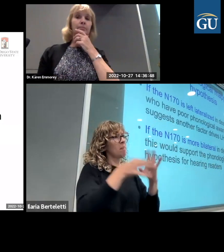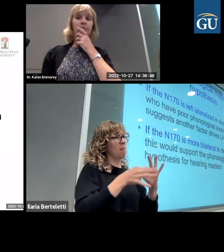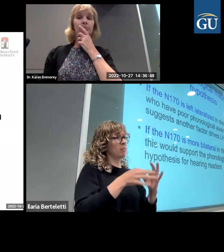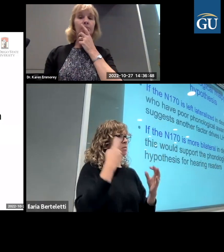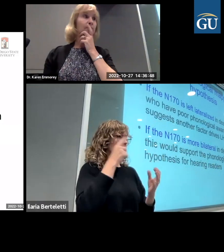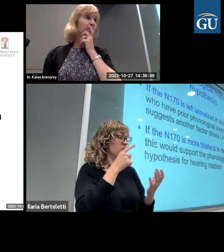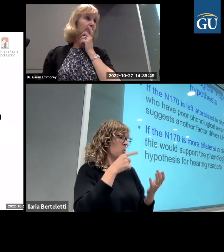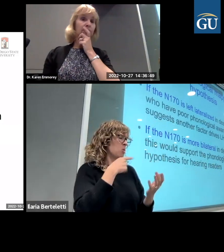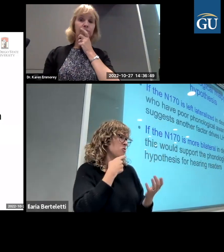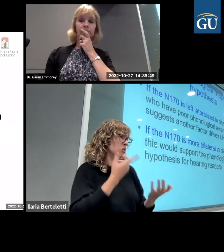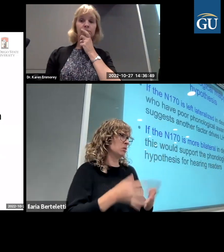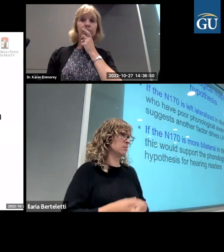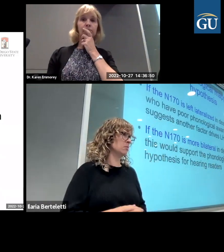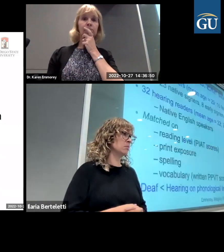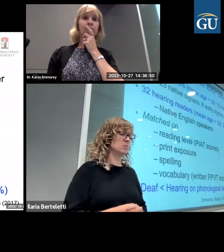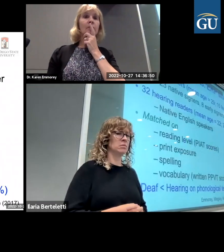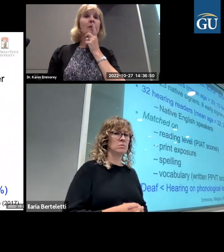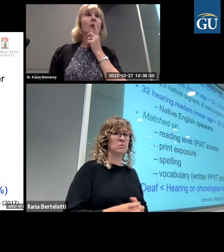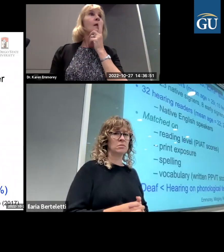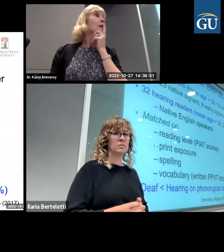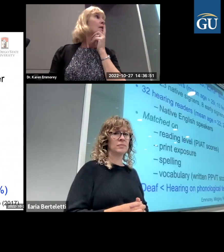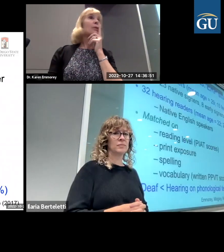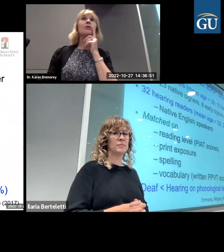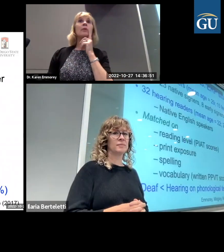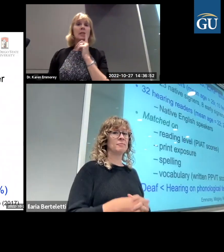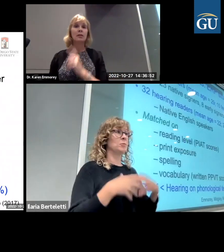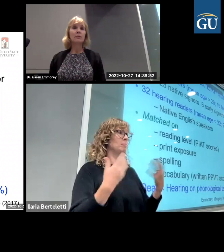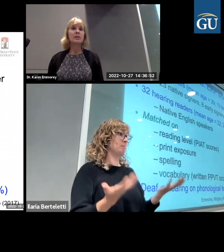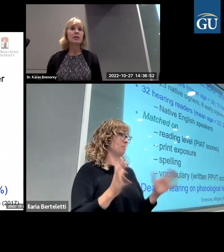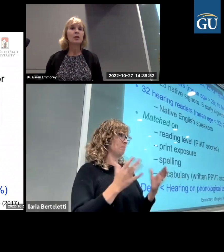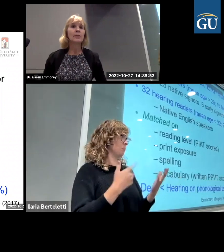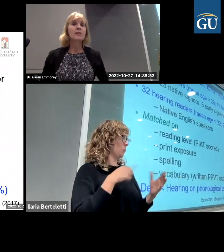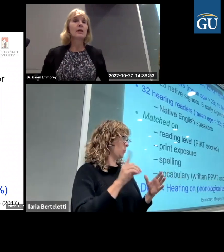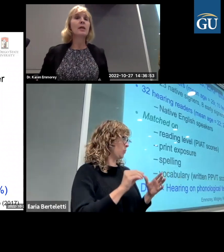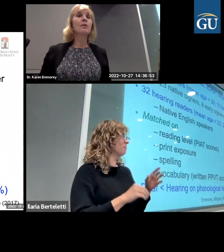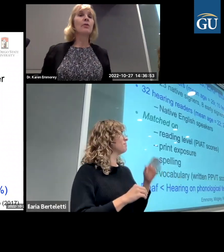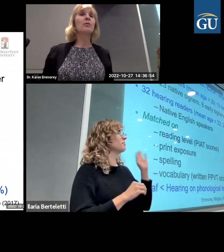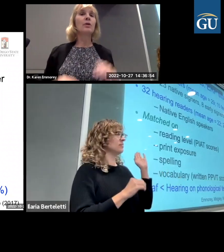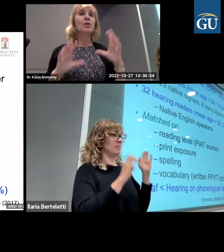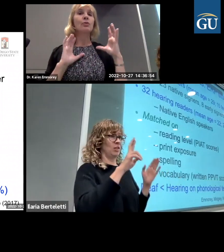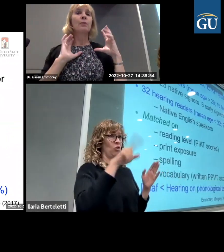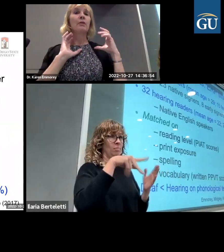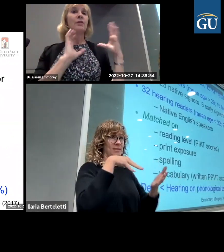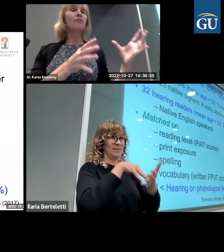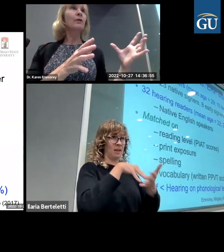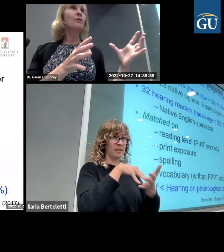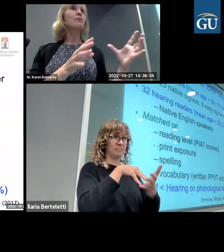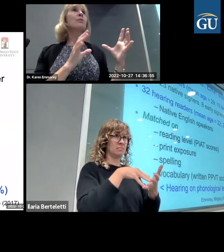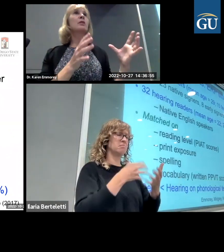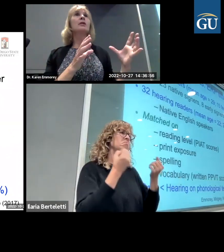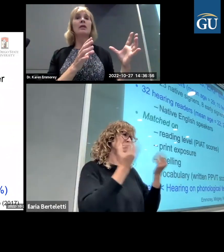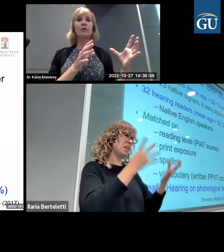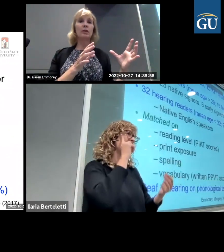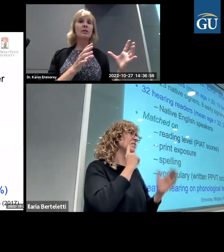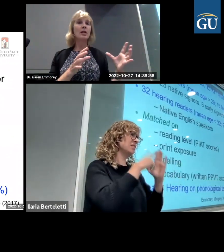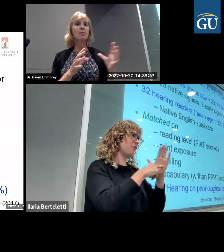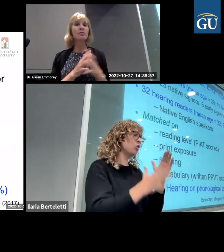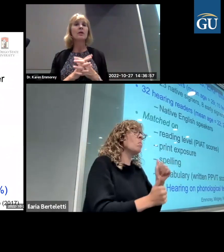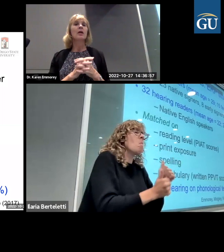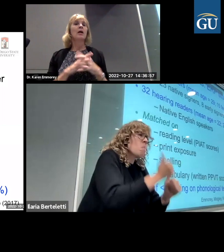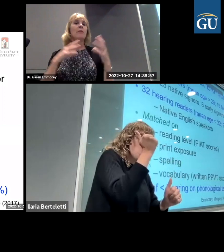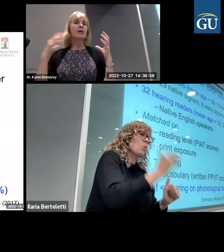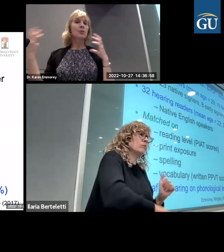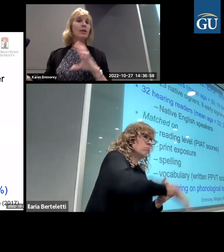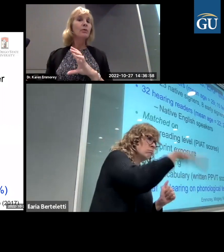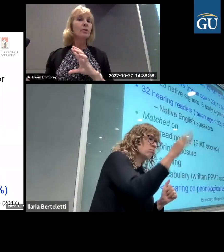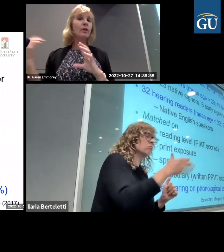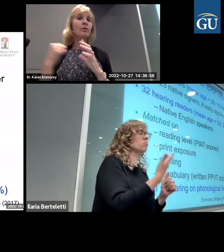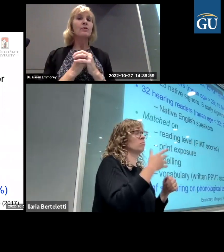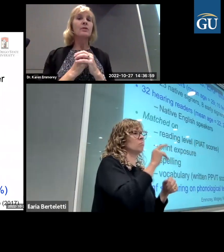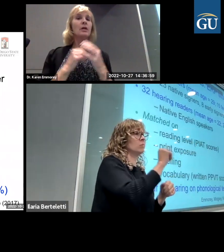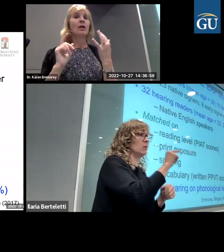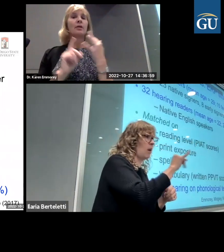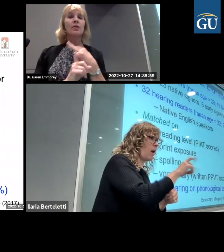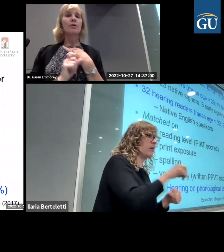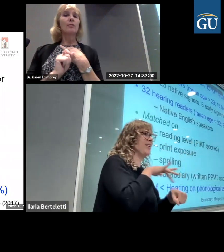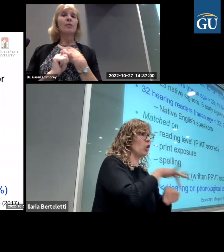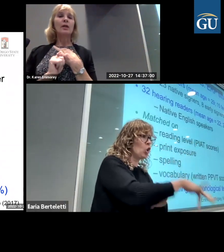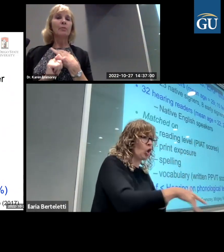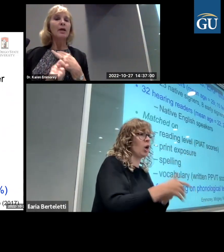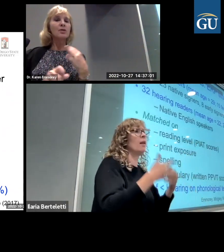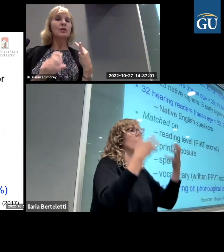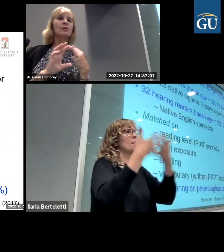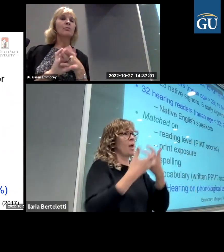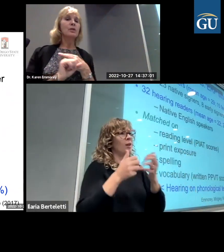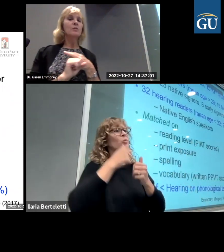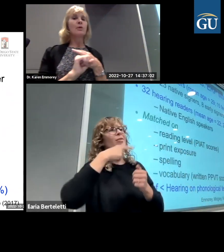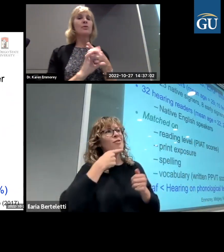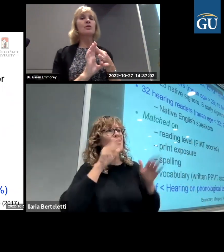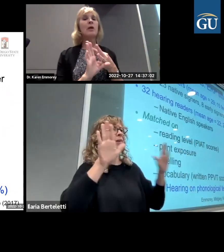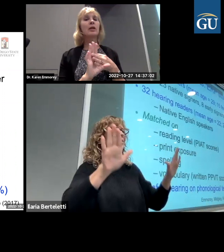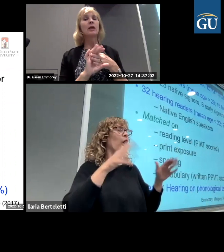match with hearing readers on their reading, comprehension, print, exposure, spelling vocabulary. They really were matched readers, and again, our deaf readers had poor phonological abilities compared to our hearing leaders,